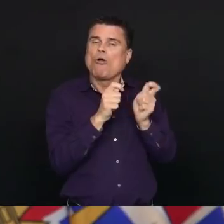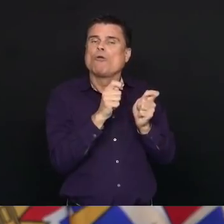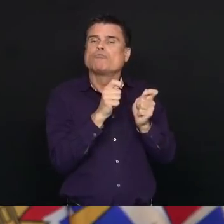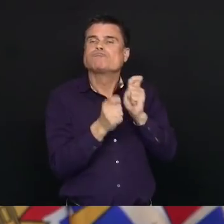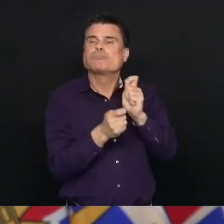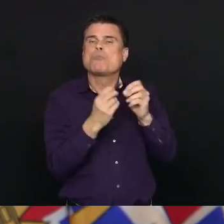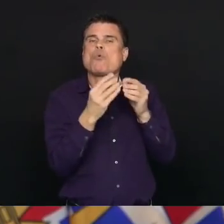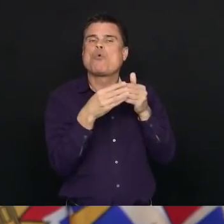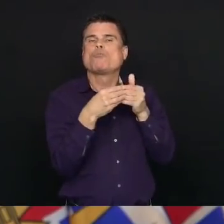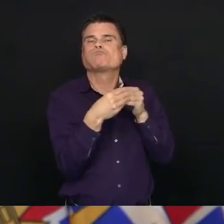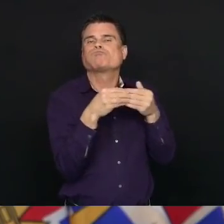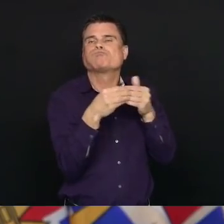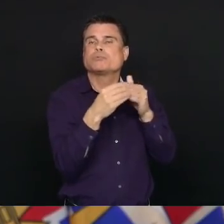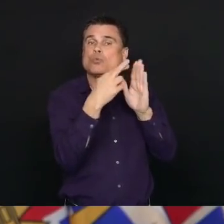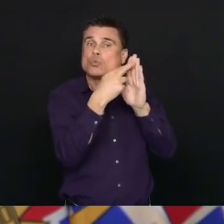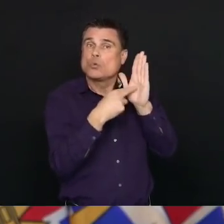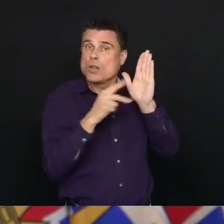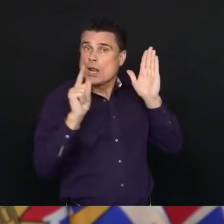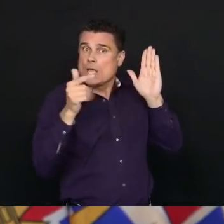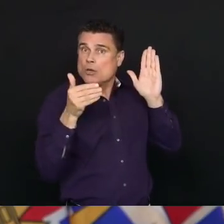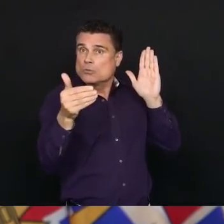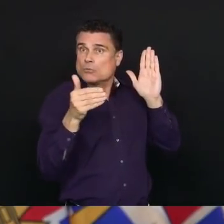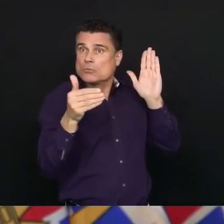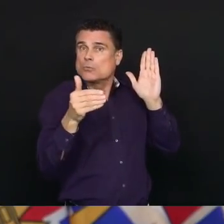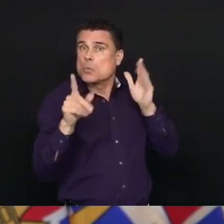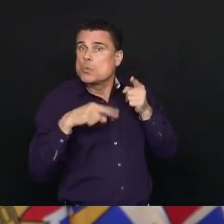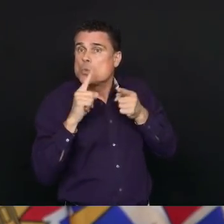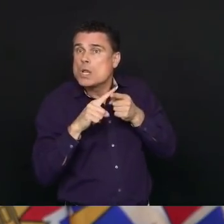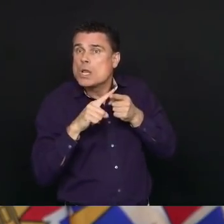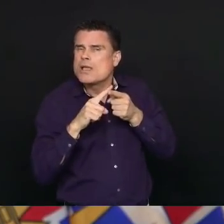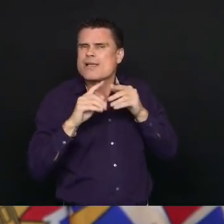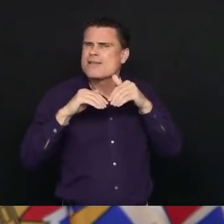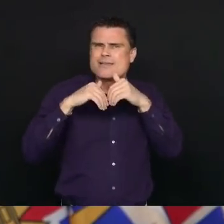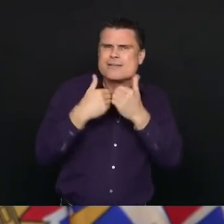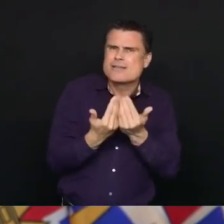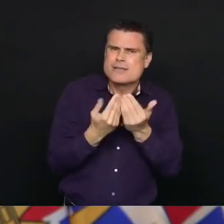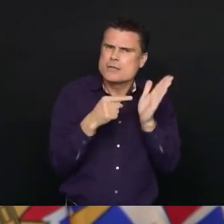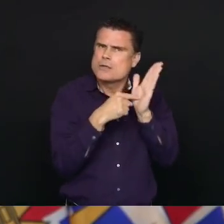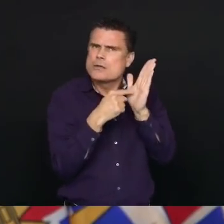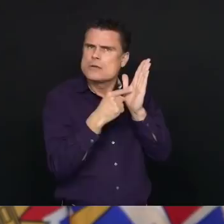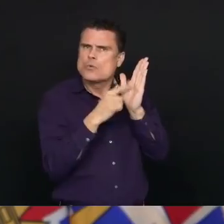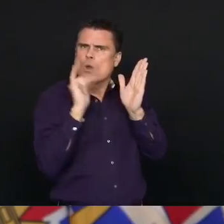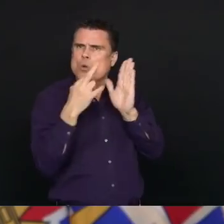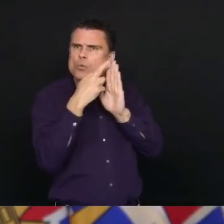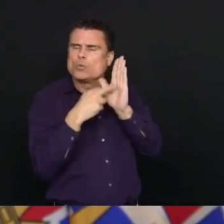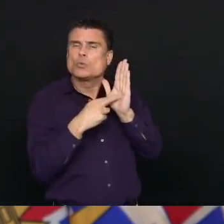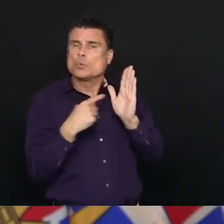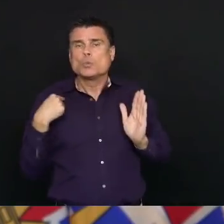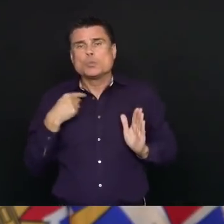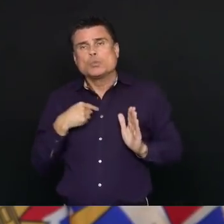province. So we need to measure that as well. We are looking at what can we do to try and